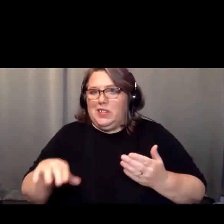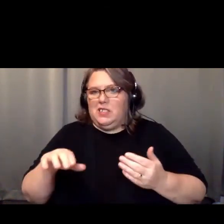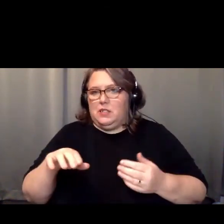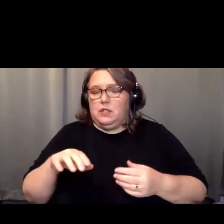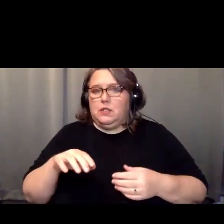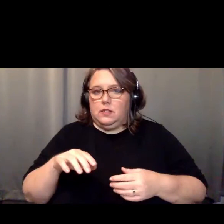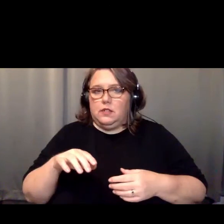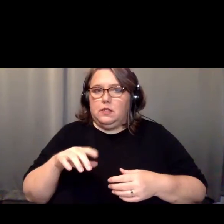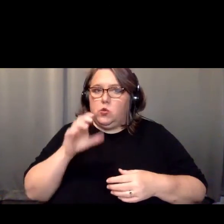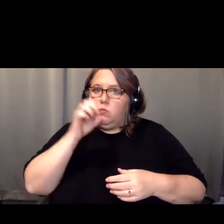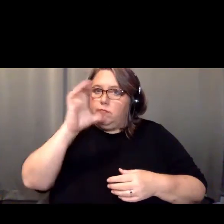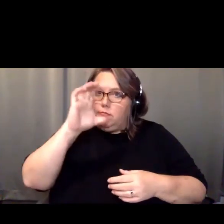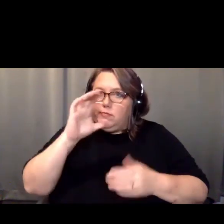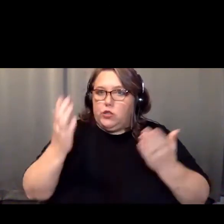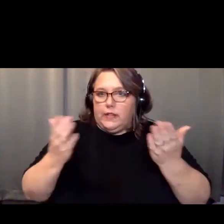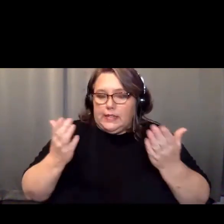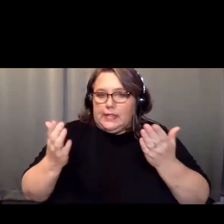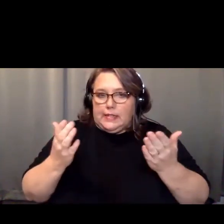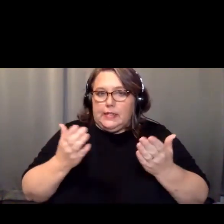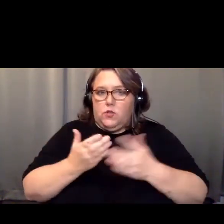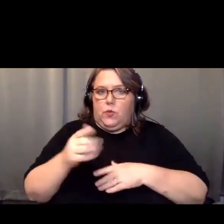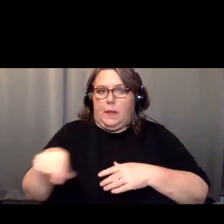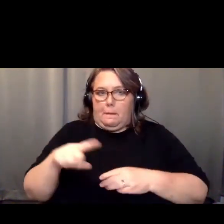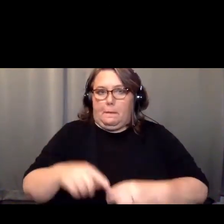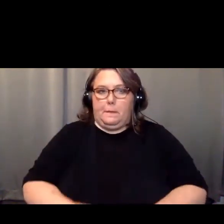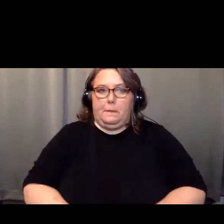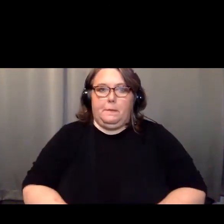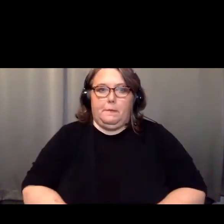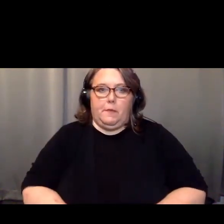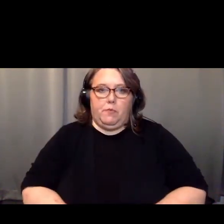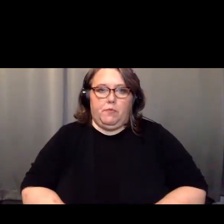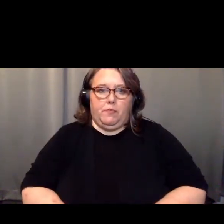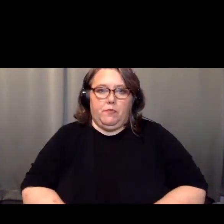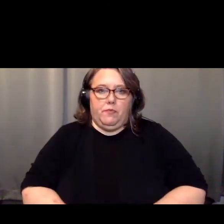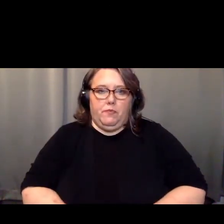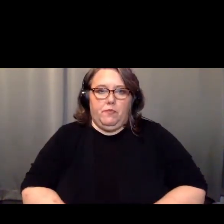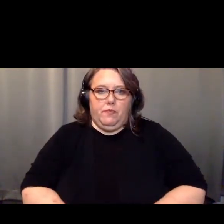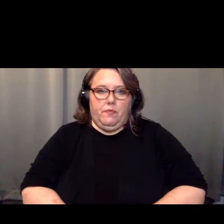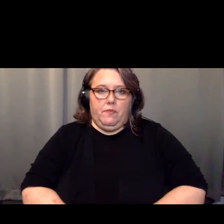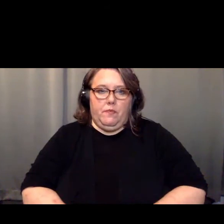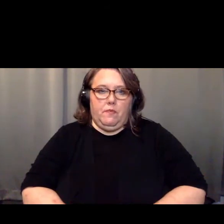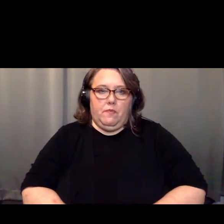that are seeking services through them. Also, one of the things that I need to point out